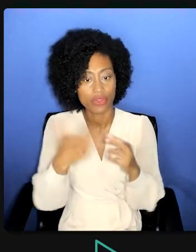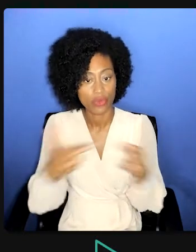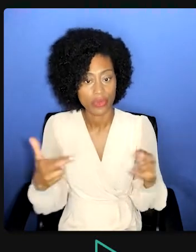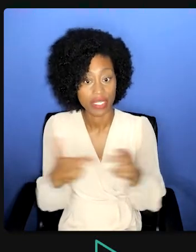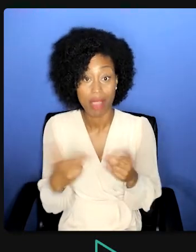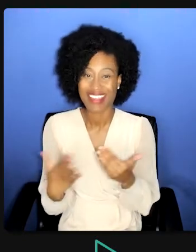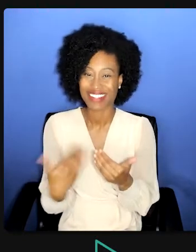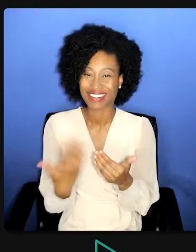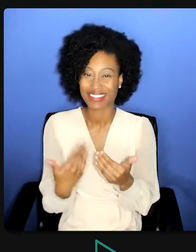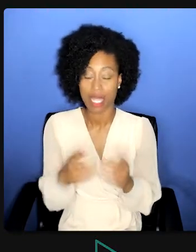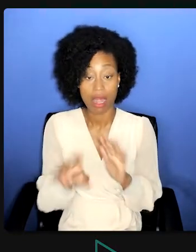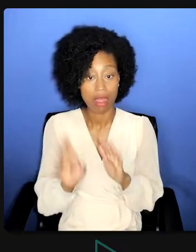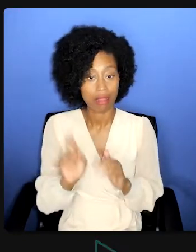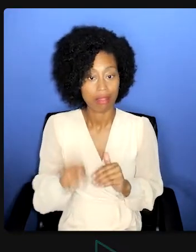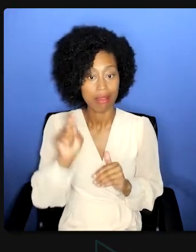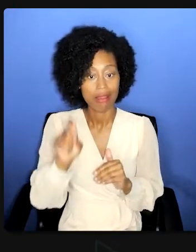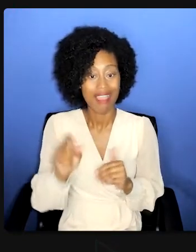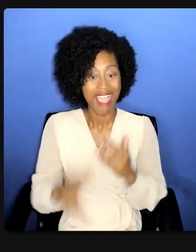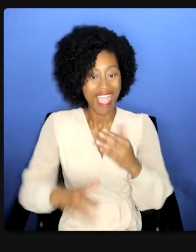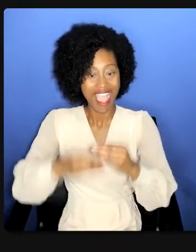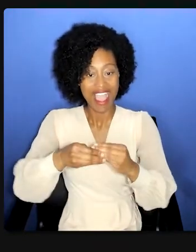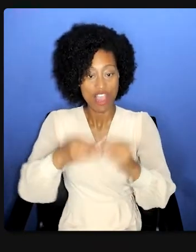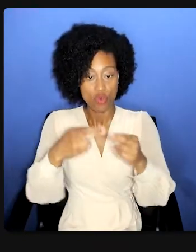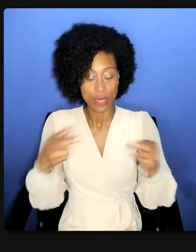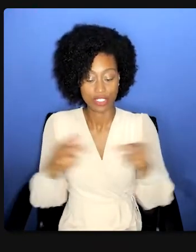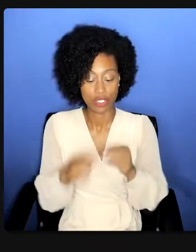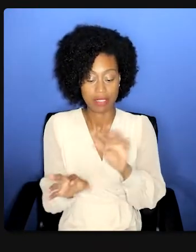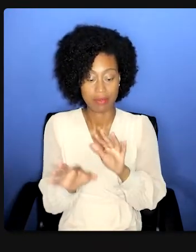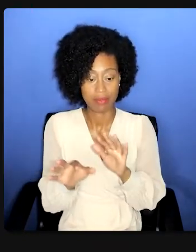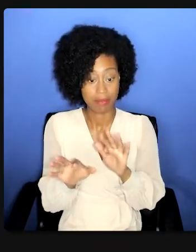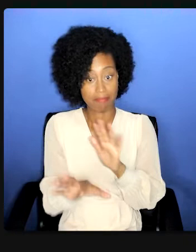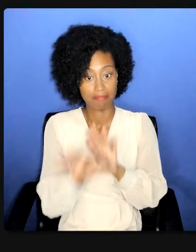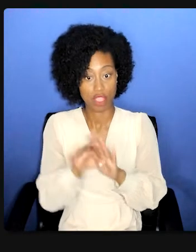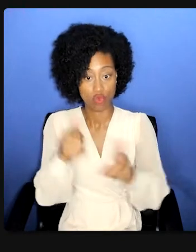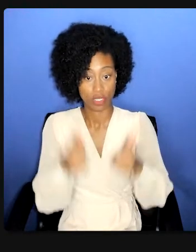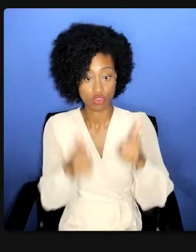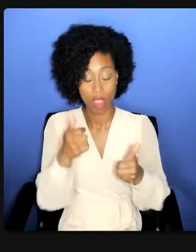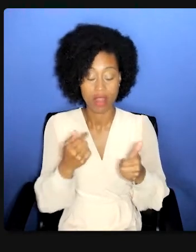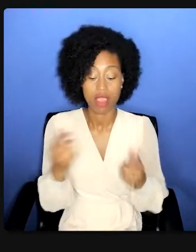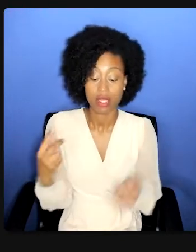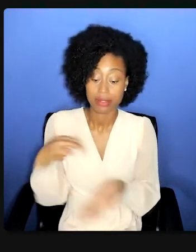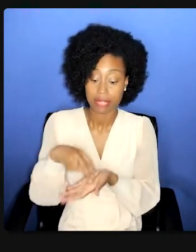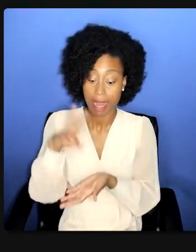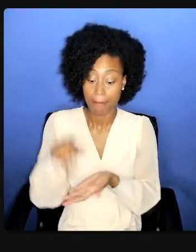We click another region, we specify the region we want, the amount of standing by, and the maximum.